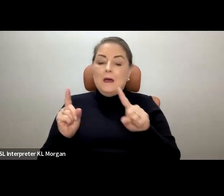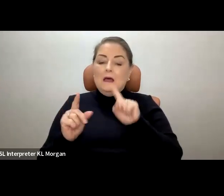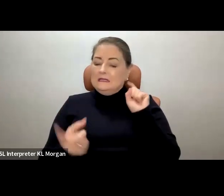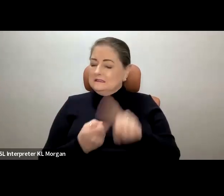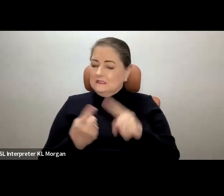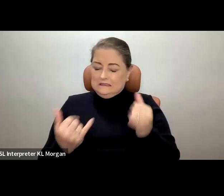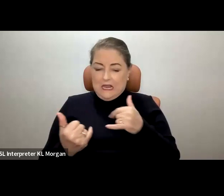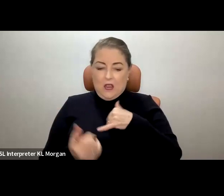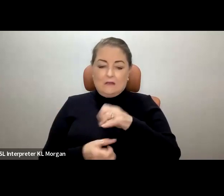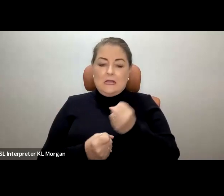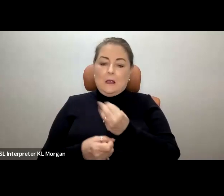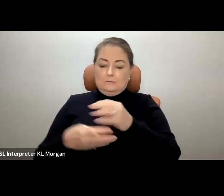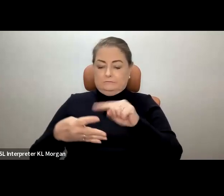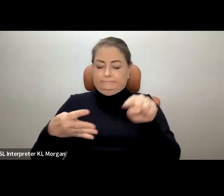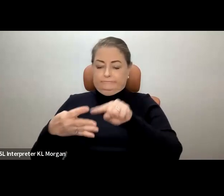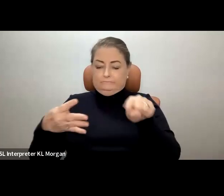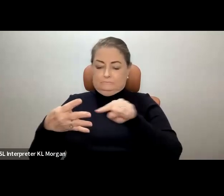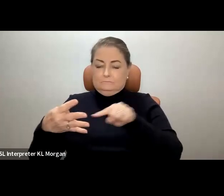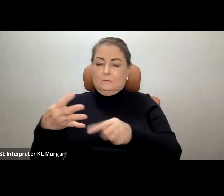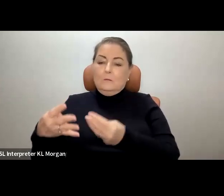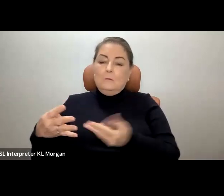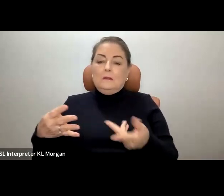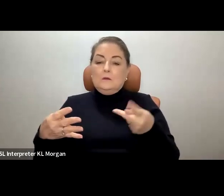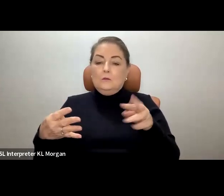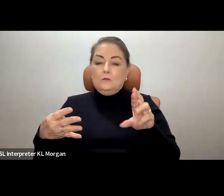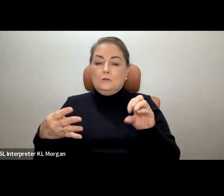a multi pronged approach. And that's one of the points I think